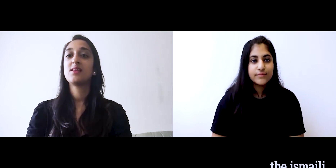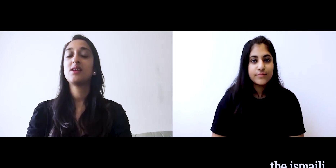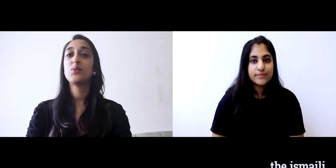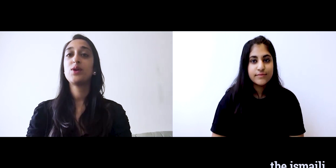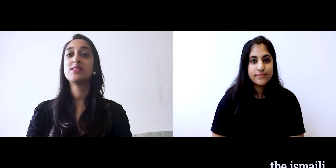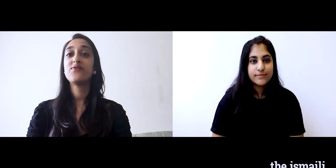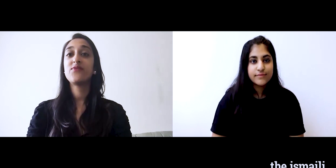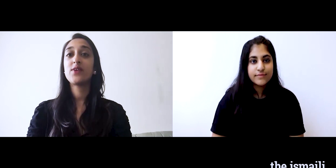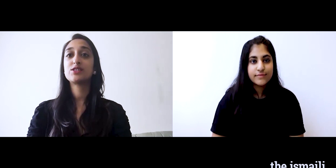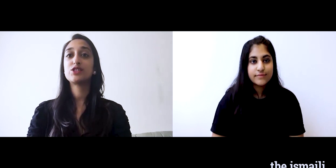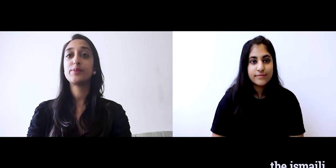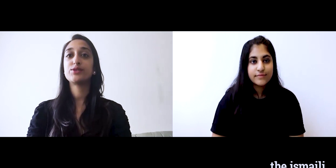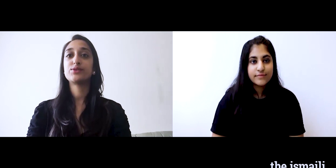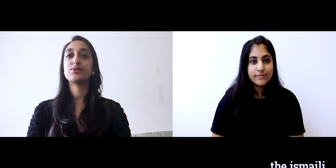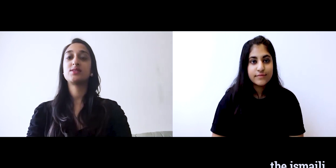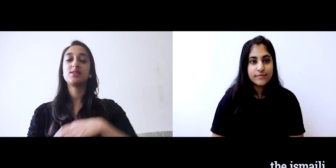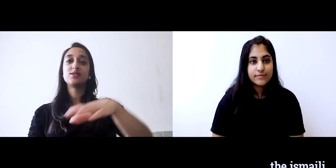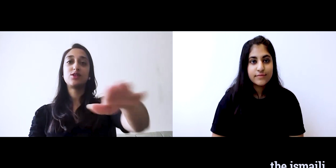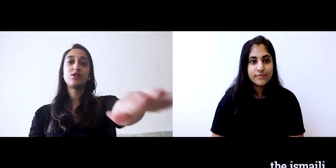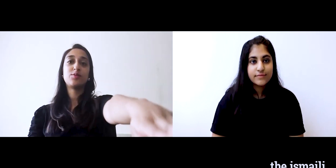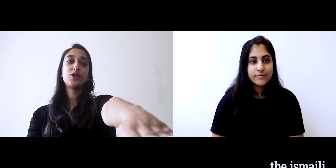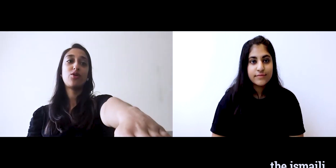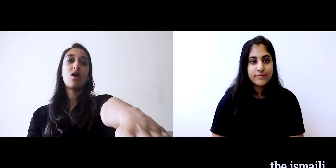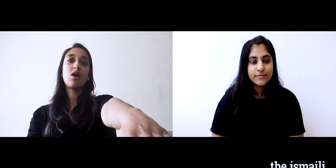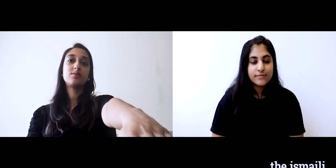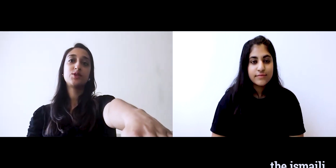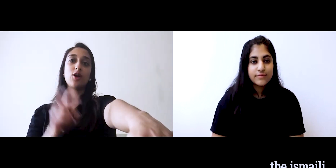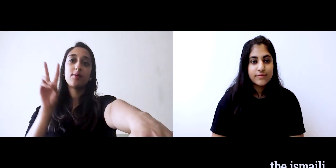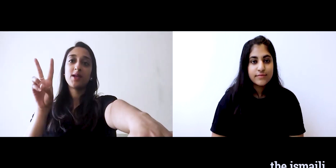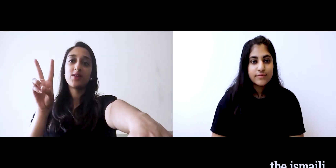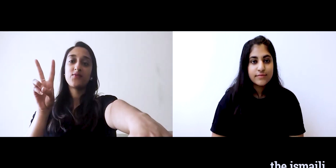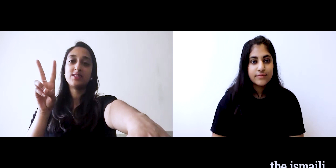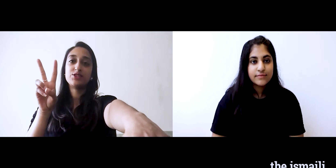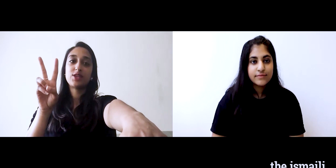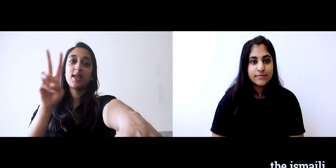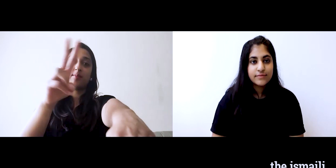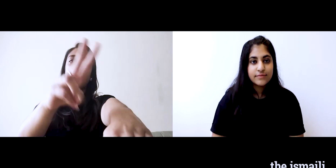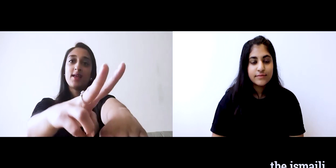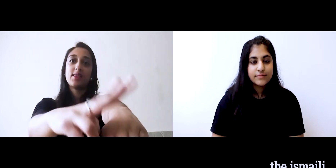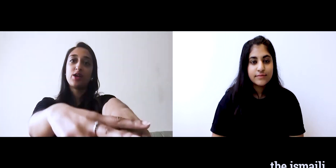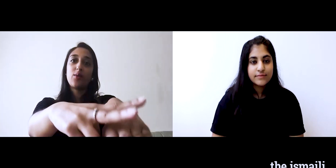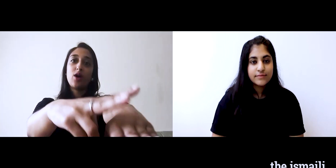The next one is vegetable. So you put your arm out, make a V shape